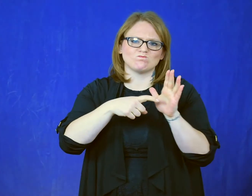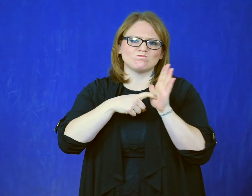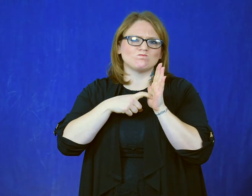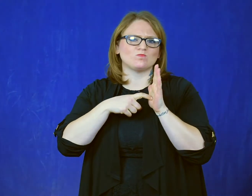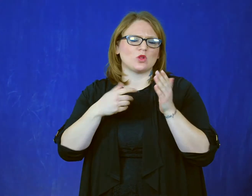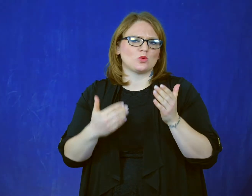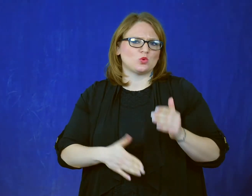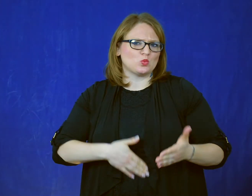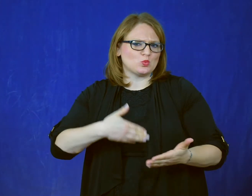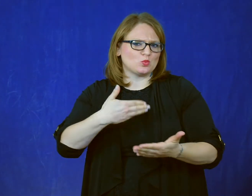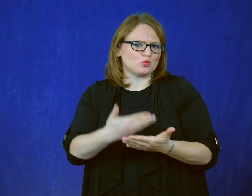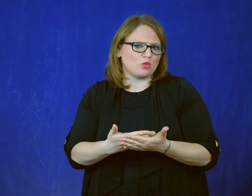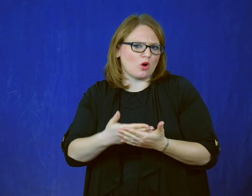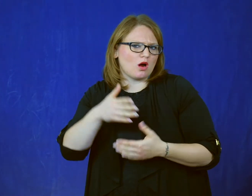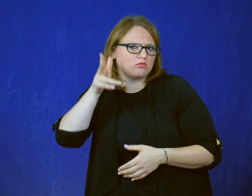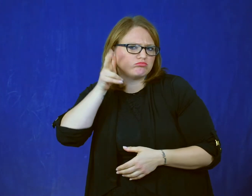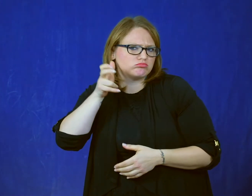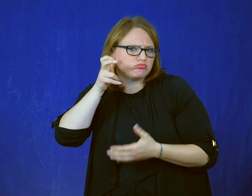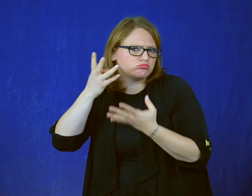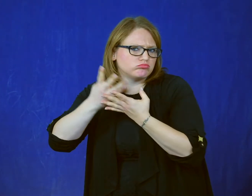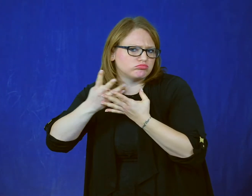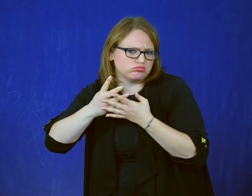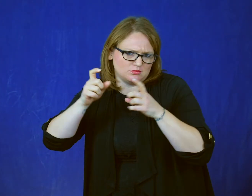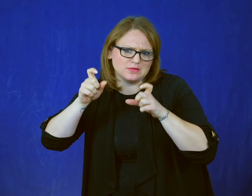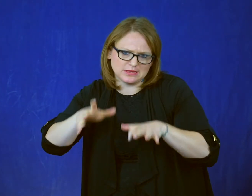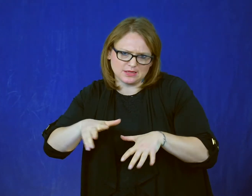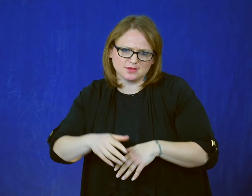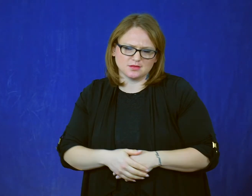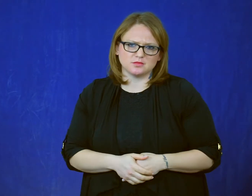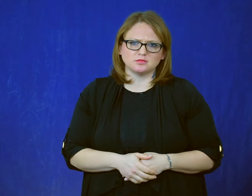Newborn Hearing Screening;